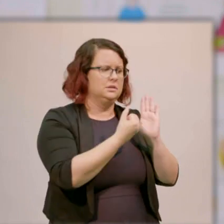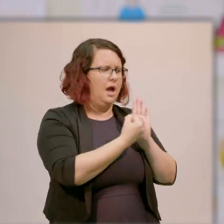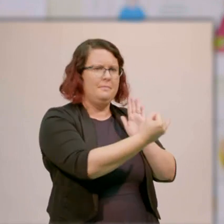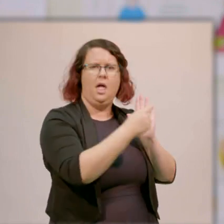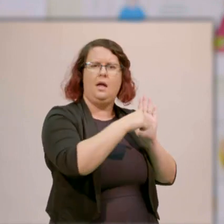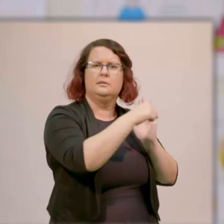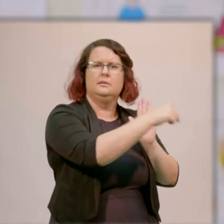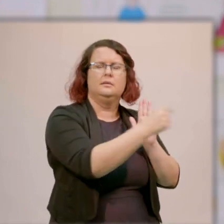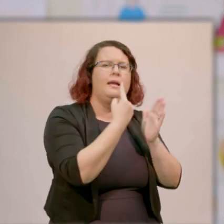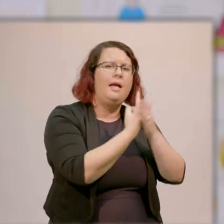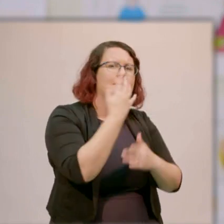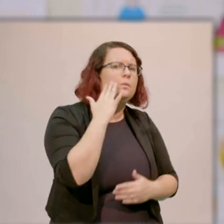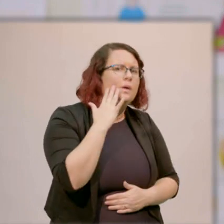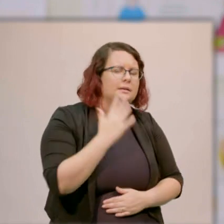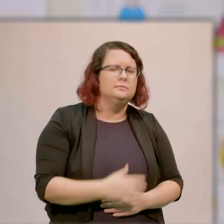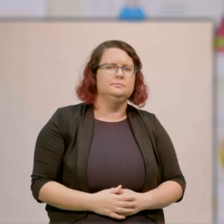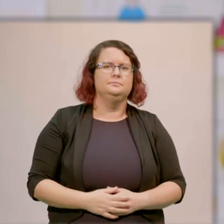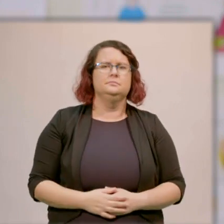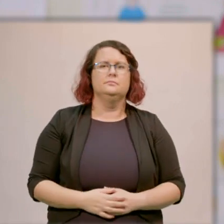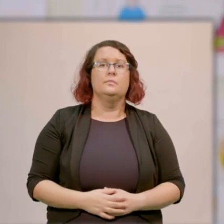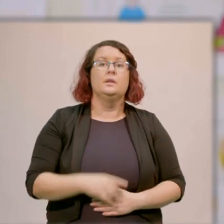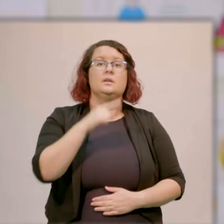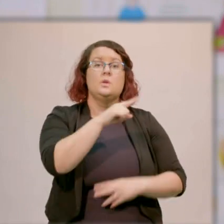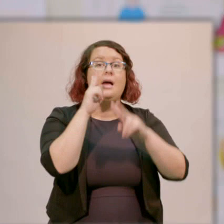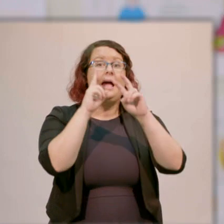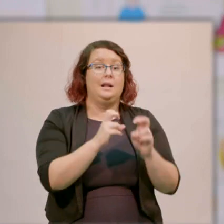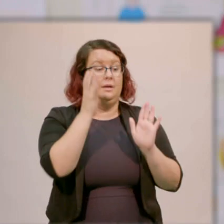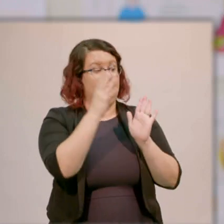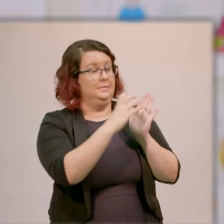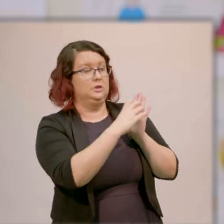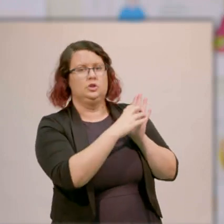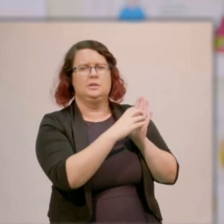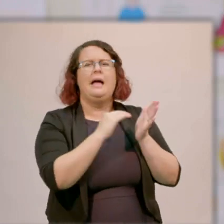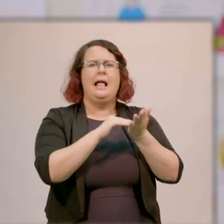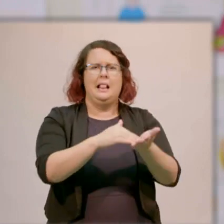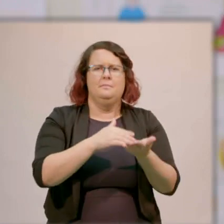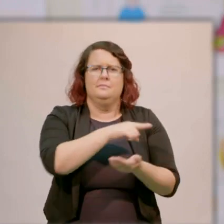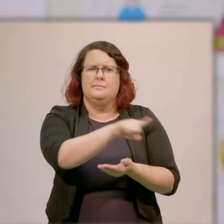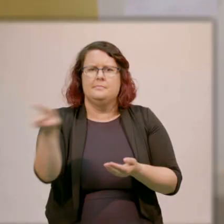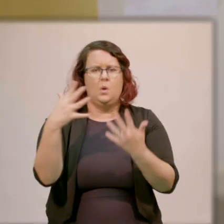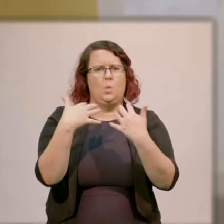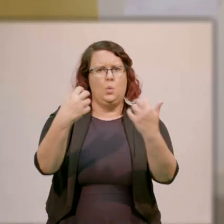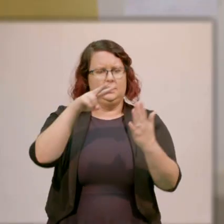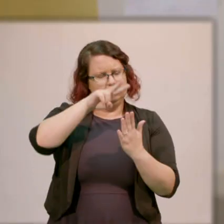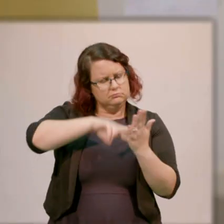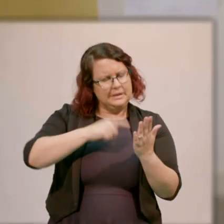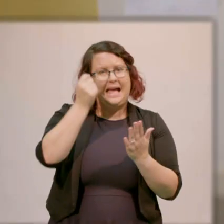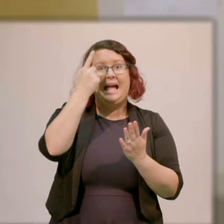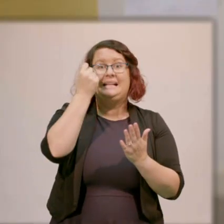Analytical images that support news reports are used to communicate information to the audience.